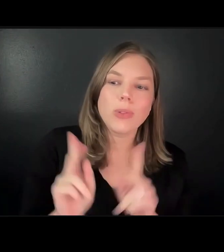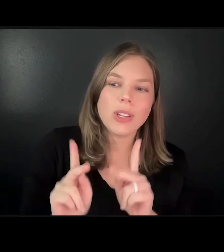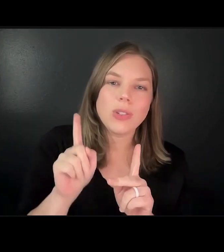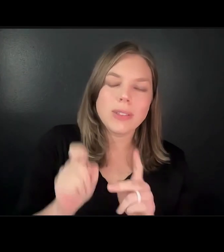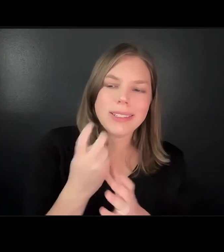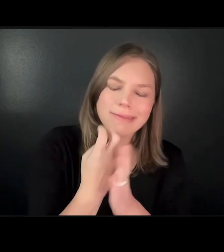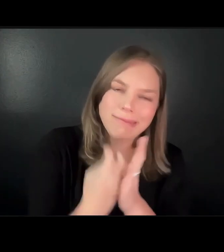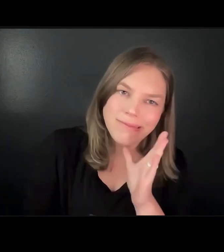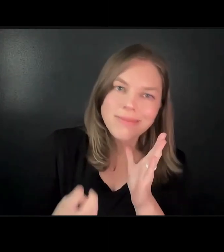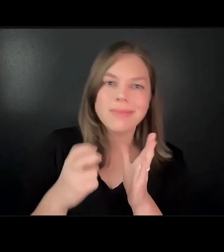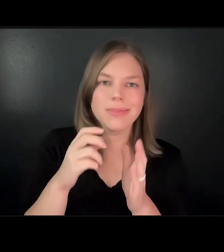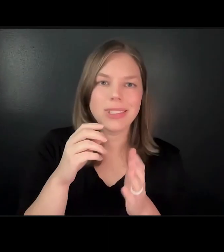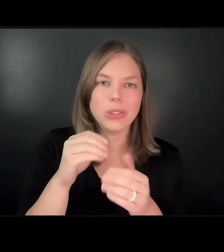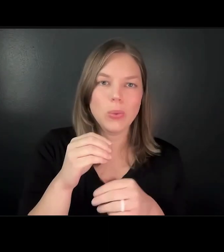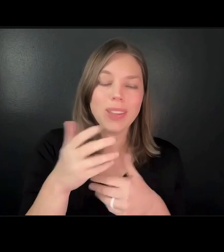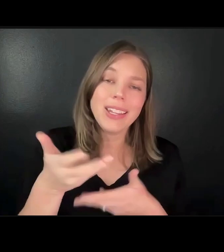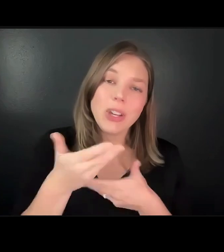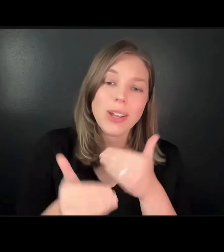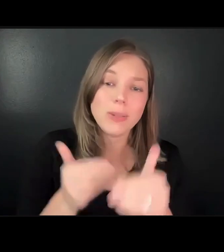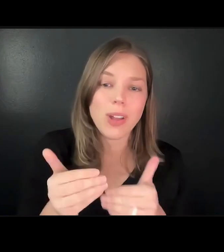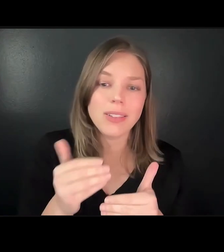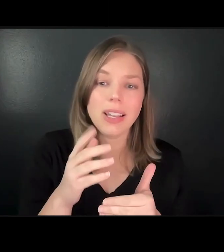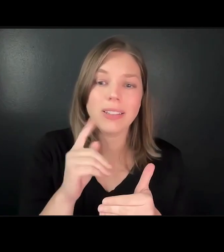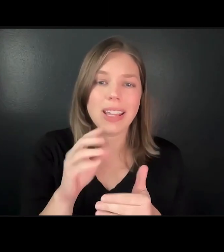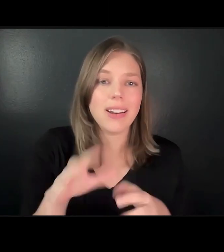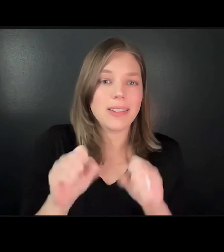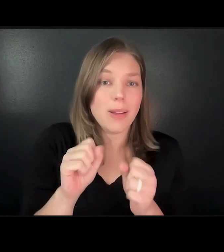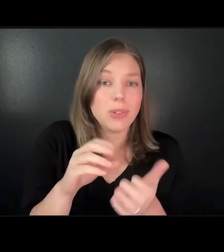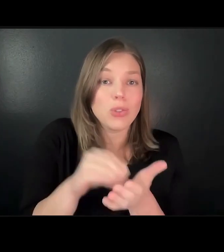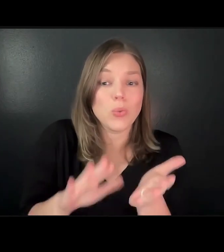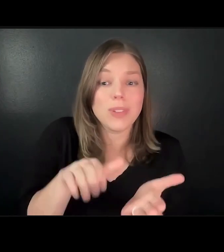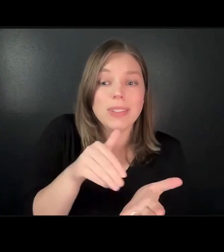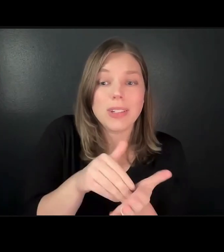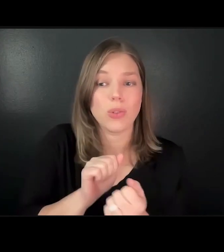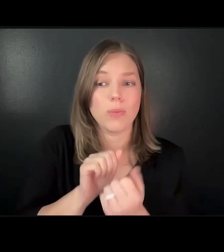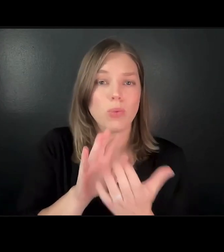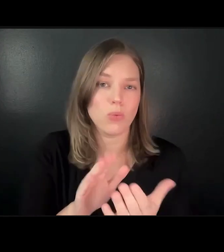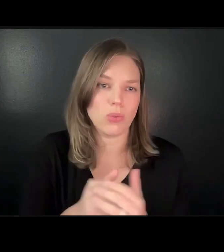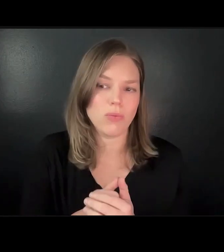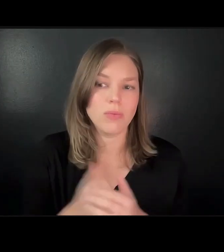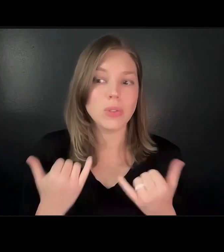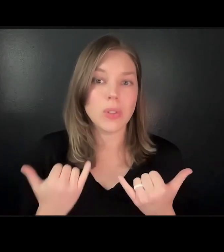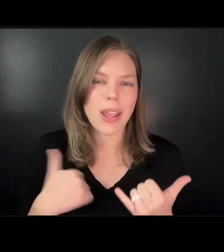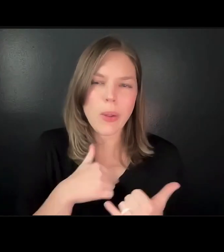We encourage colleges and universities to use an interactive and student-centered approach.